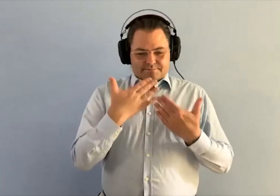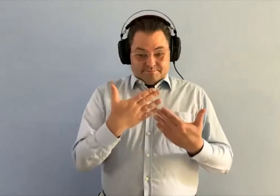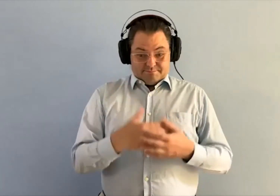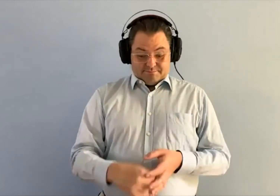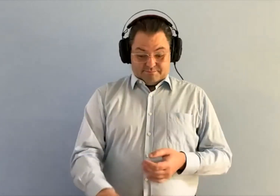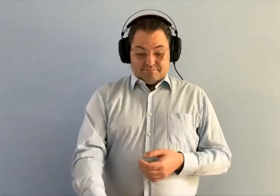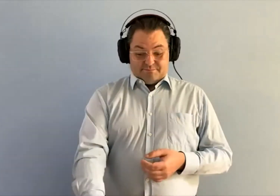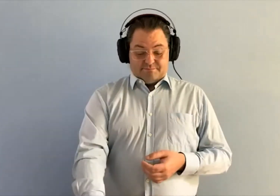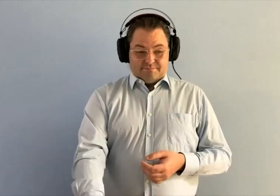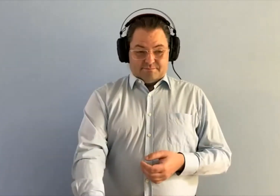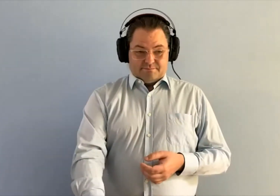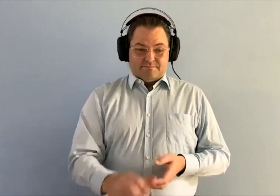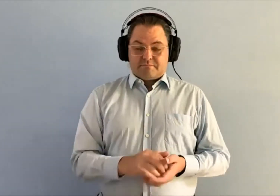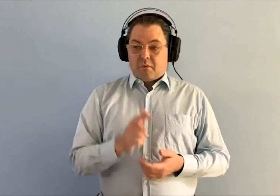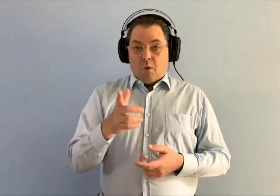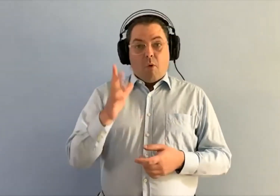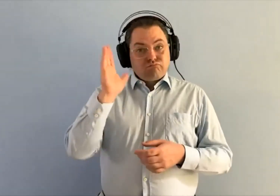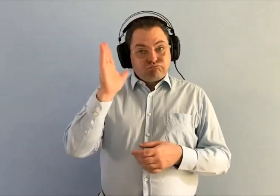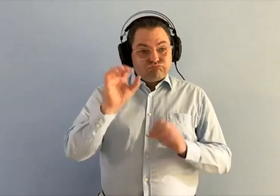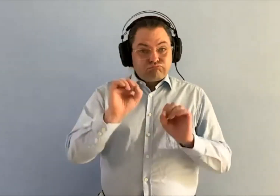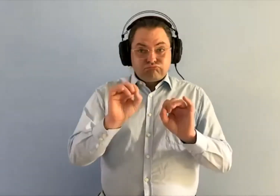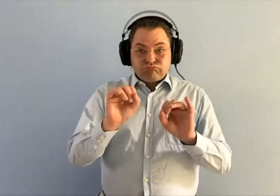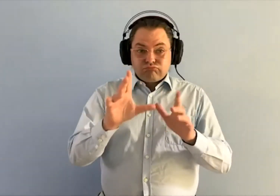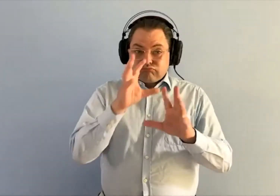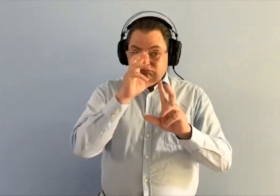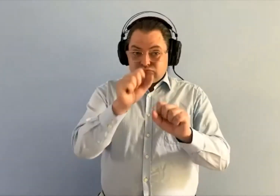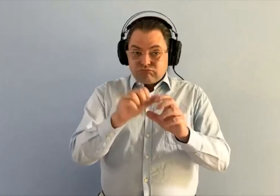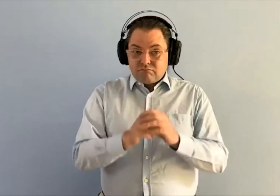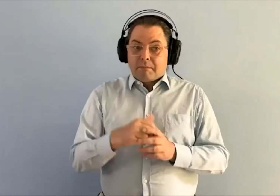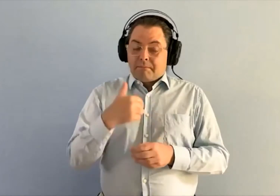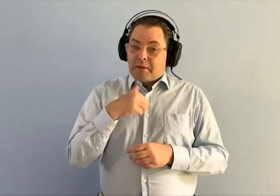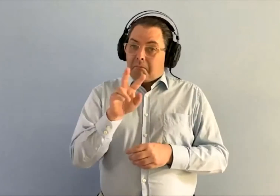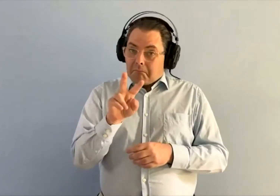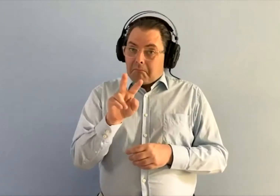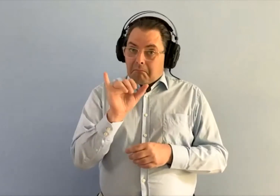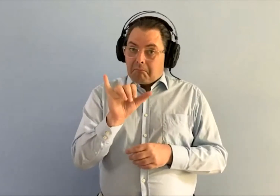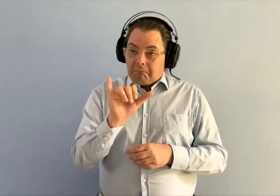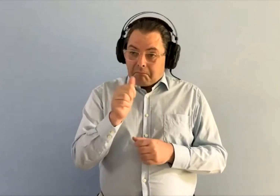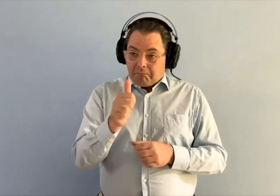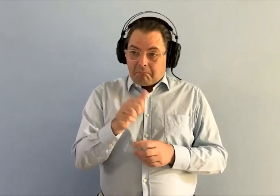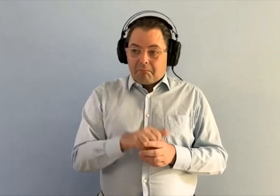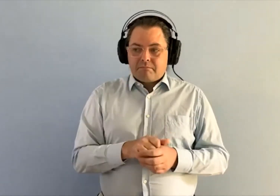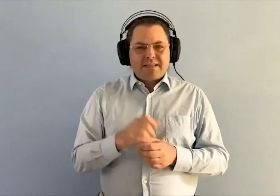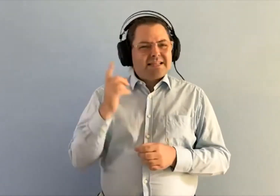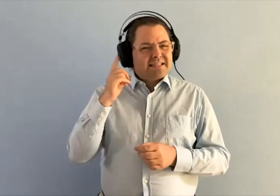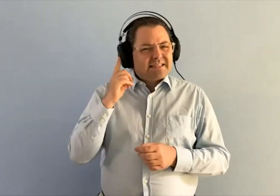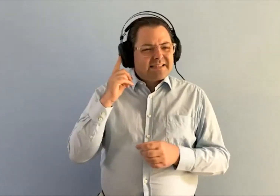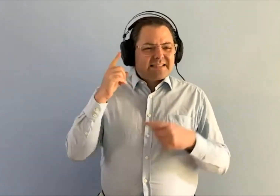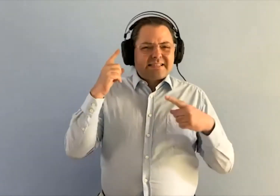. Those are the touchpoints. Thank you. Thank you very much for your presentation. It was